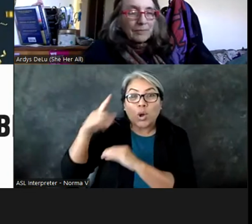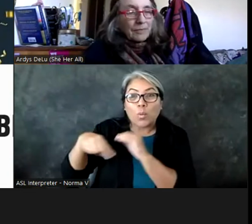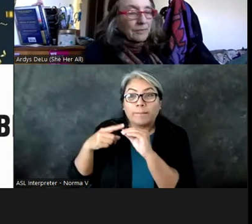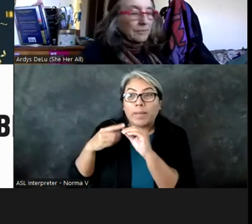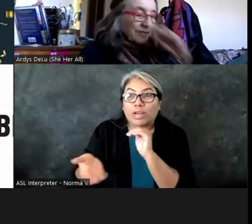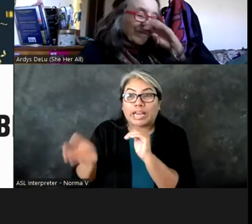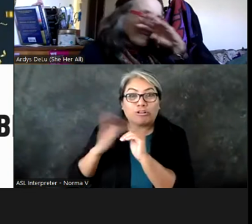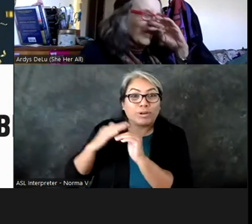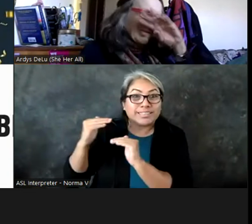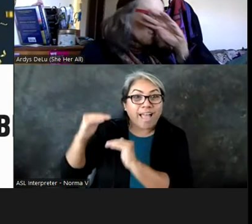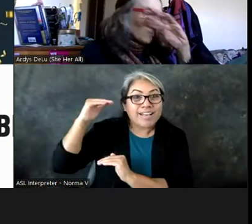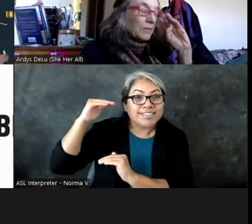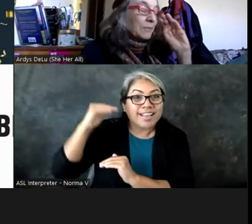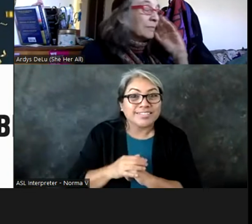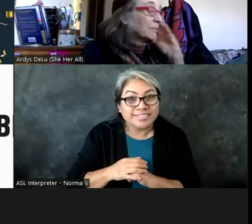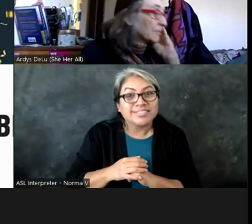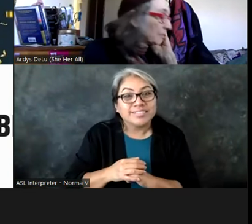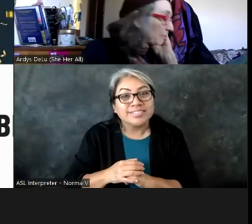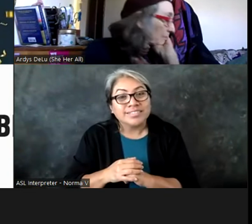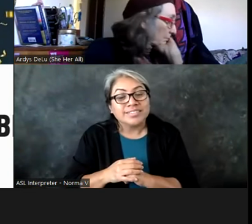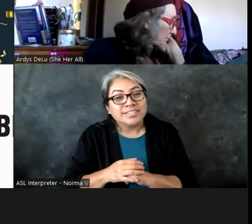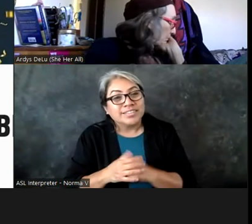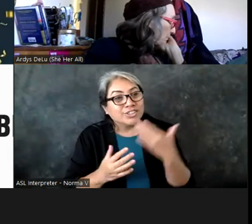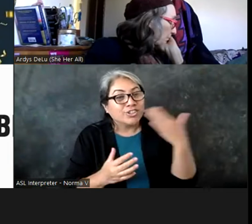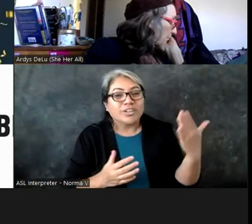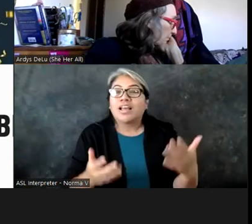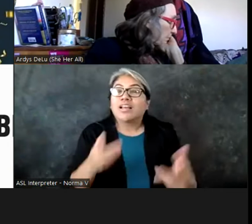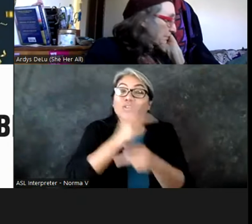message to her about the assets increasing. » Great. » Wonderful.